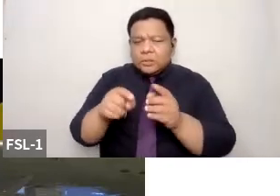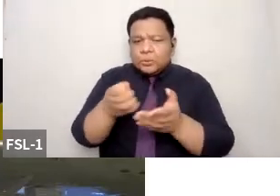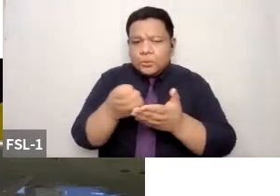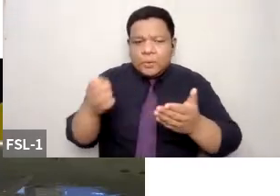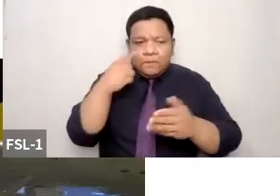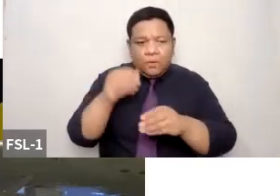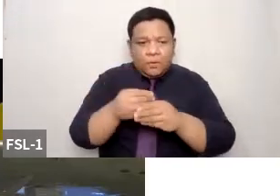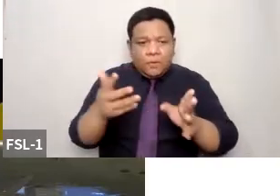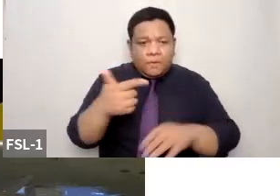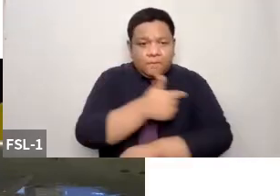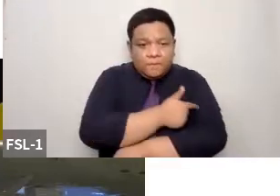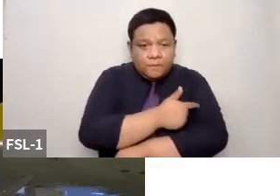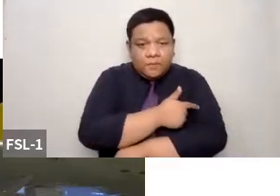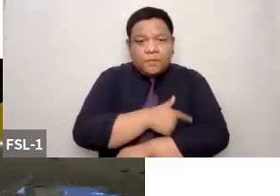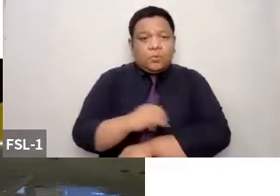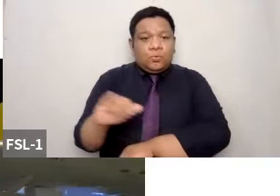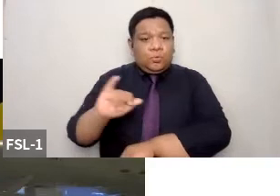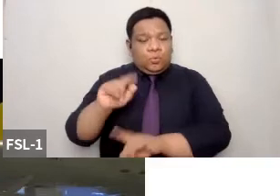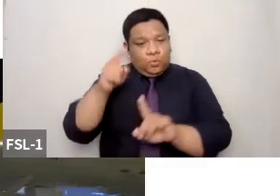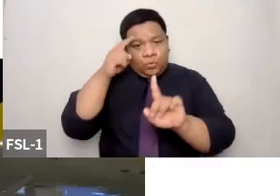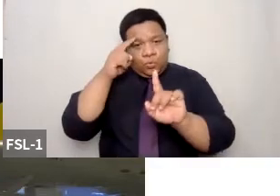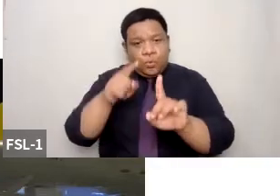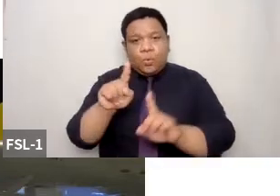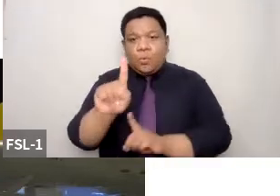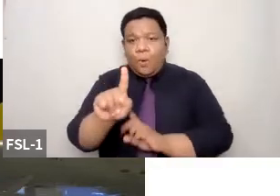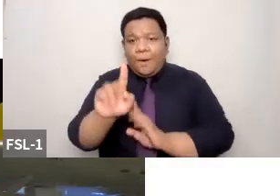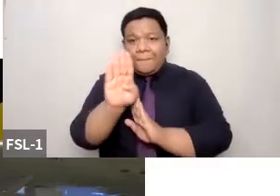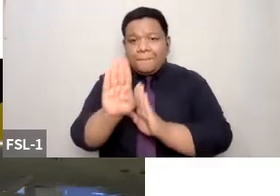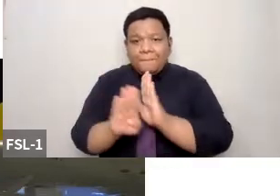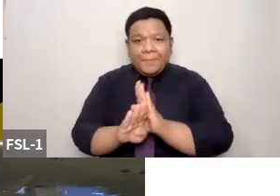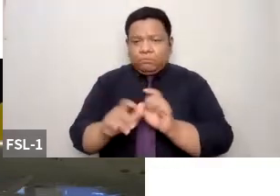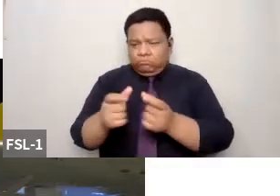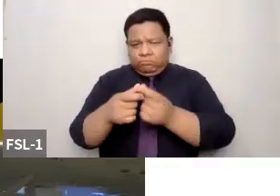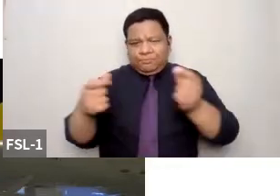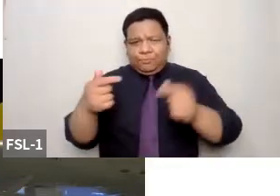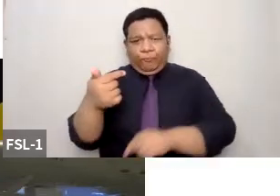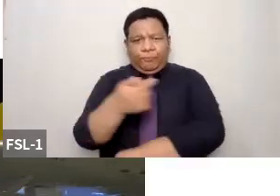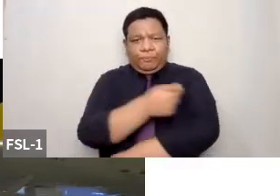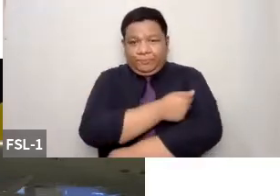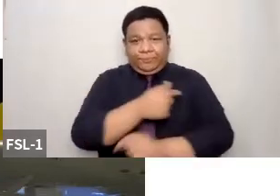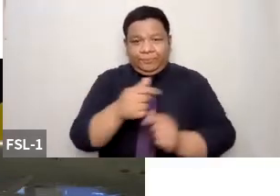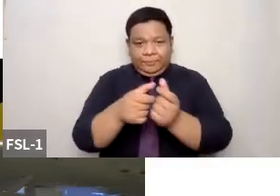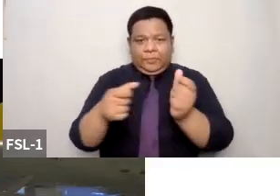So another goal is 1 billion syringes procured and delivered by end of 2021.